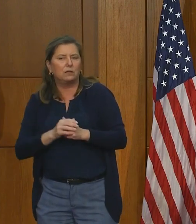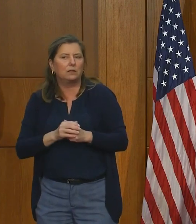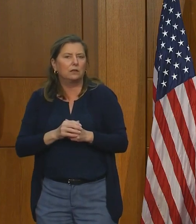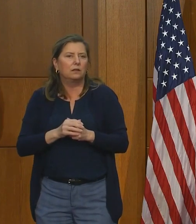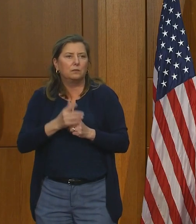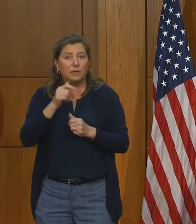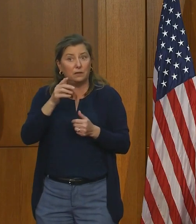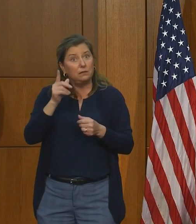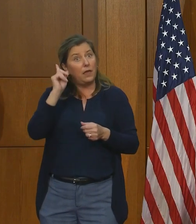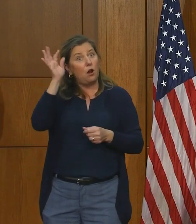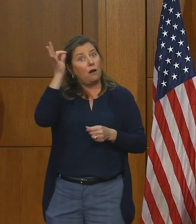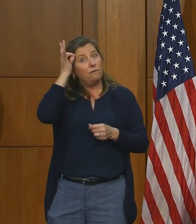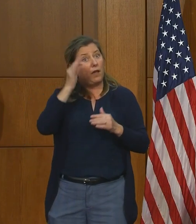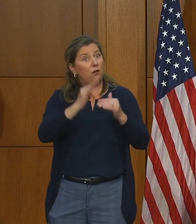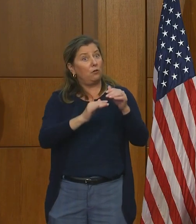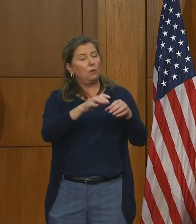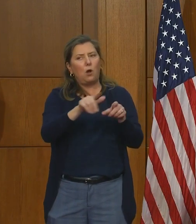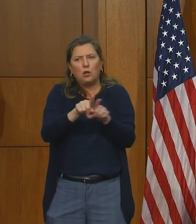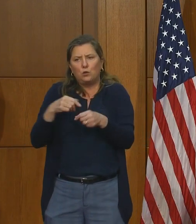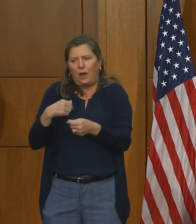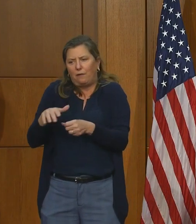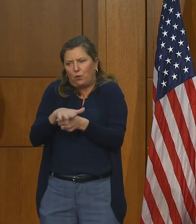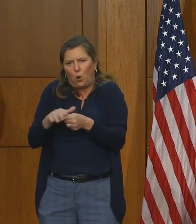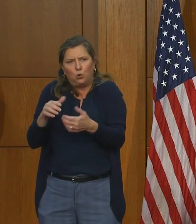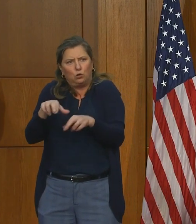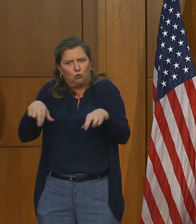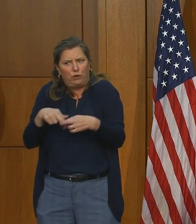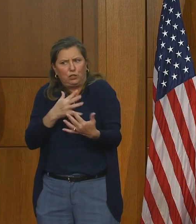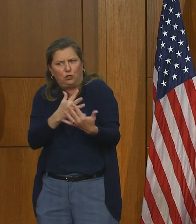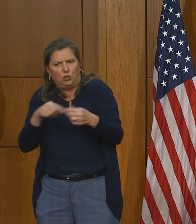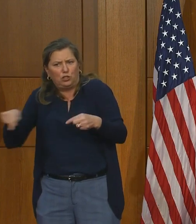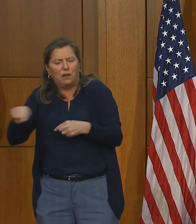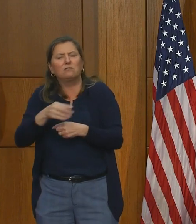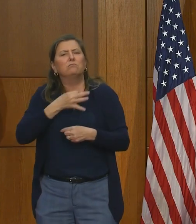GOVERNMENT WHILE THESE ARE